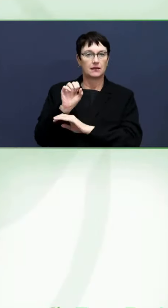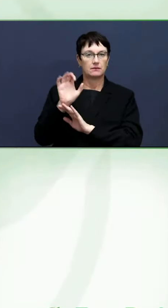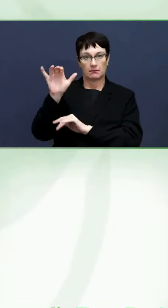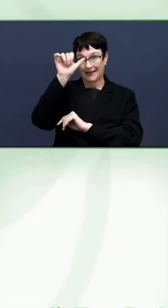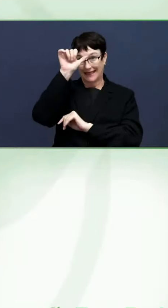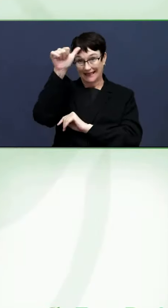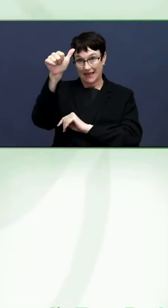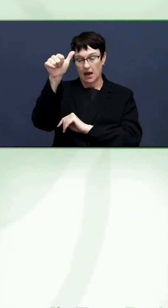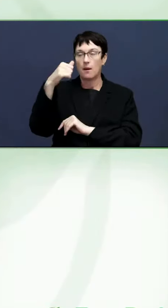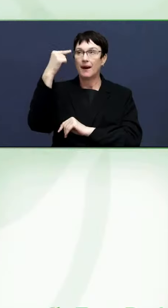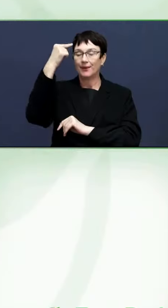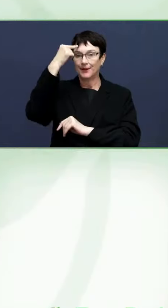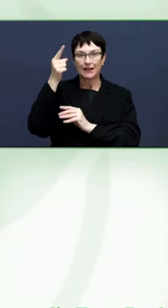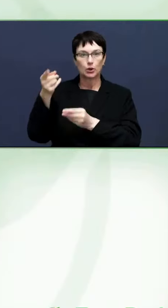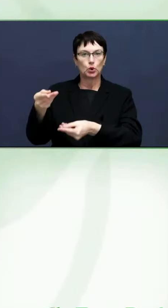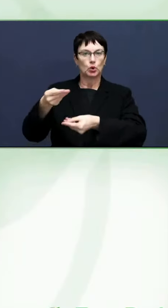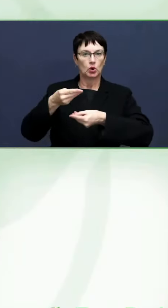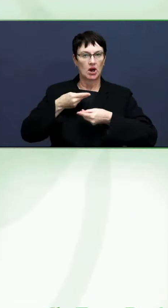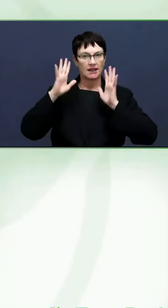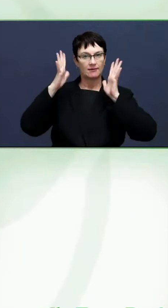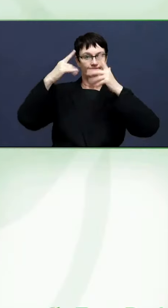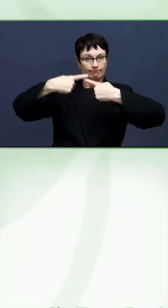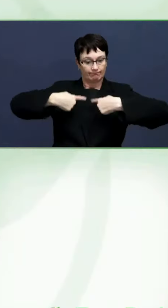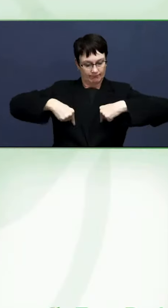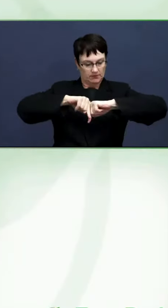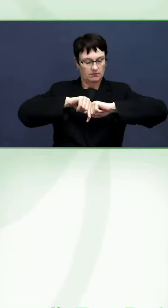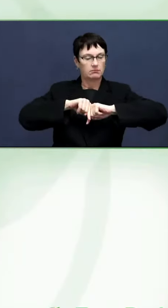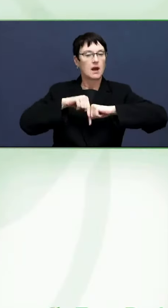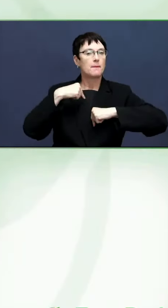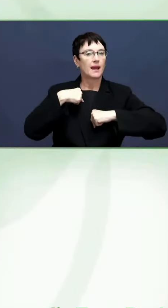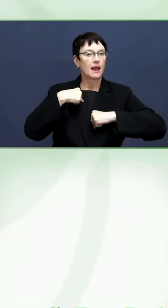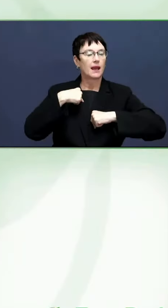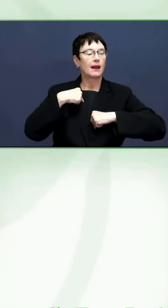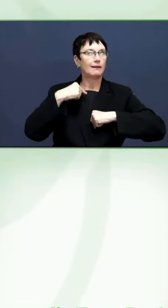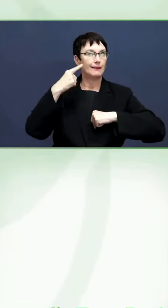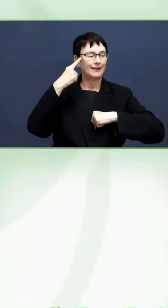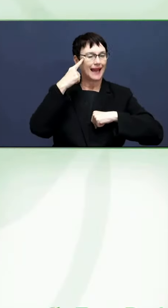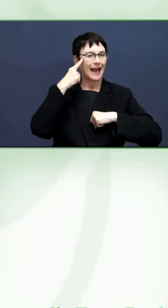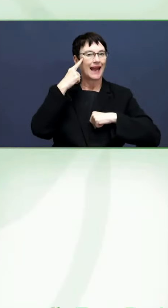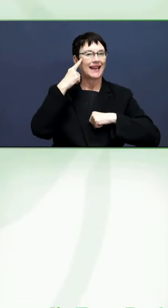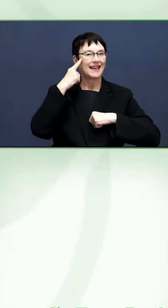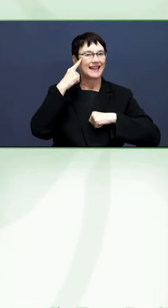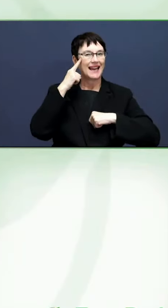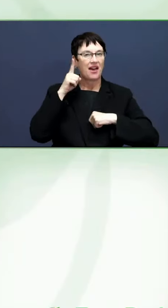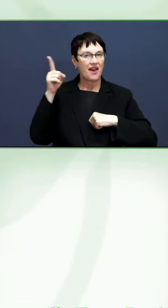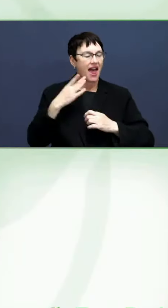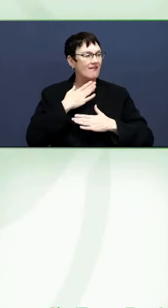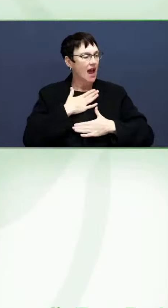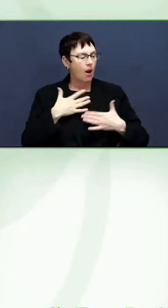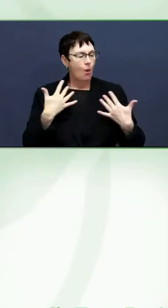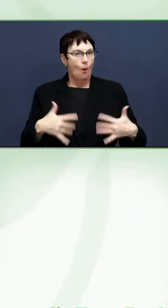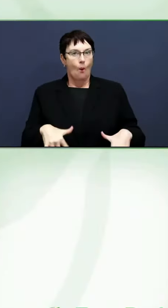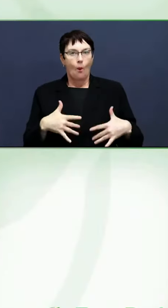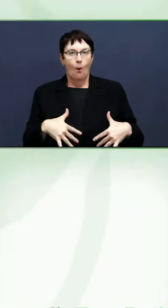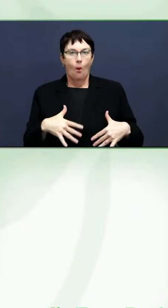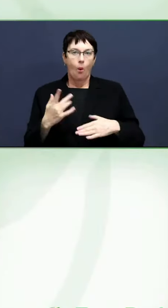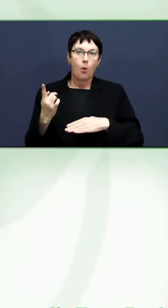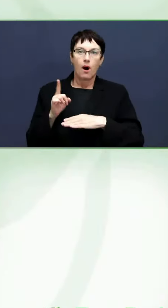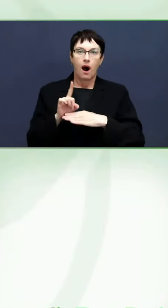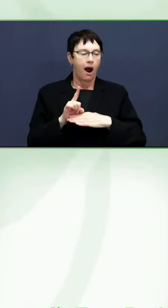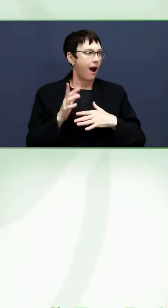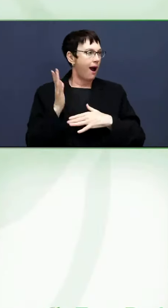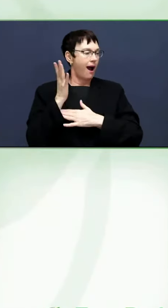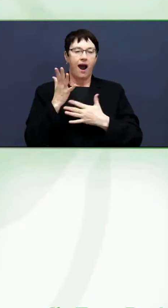work that they are doing, and inspires them to continue to do so.